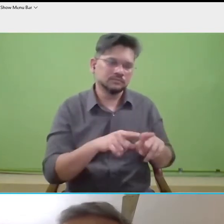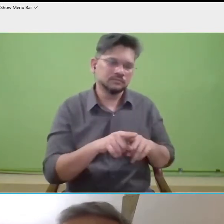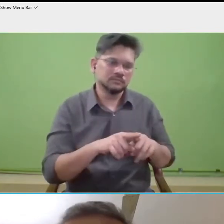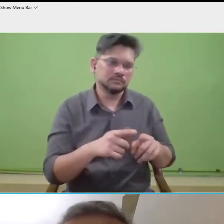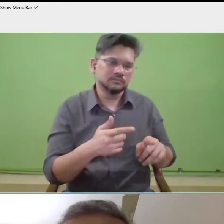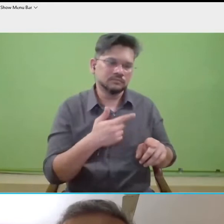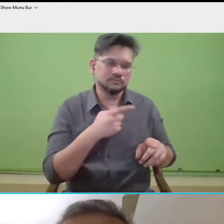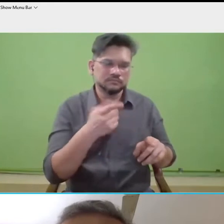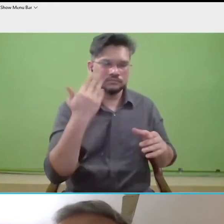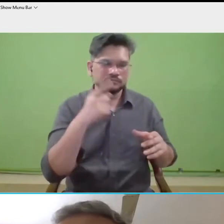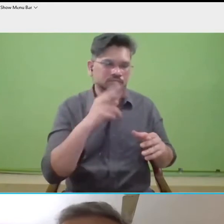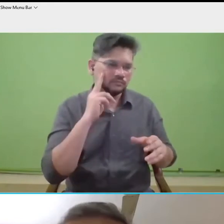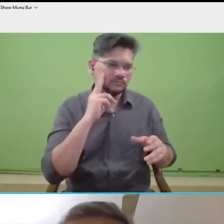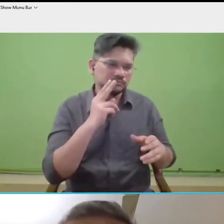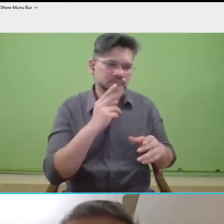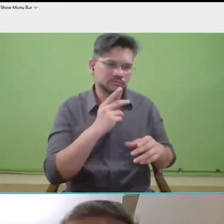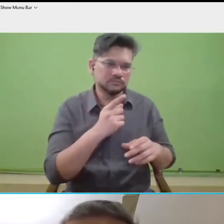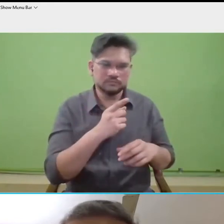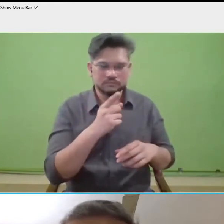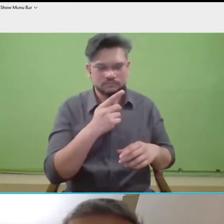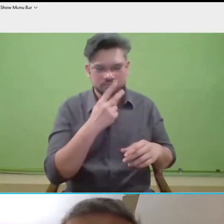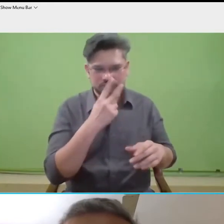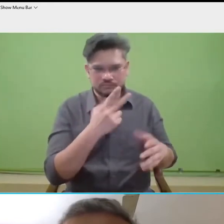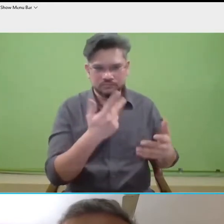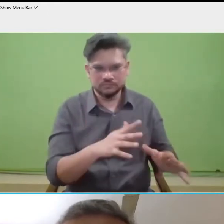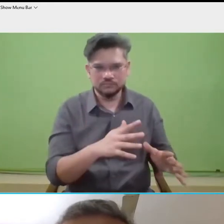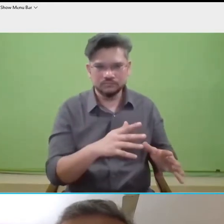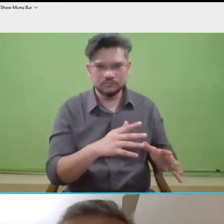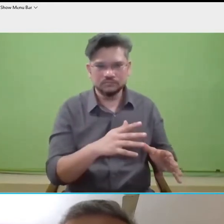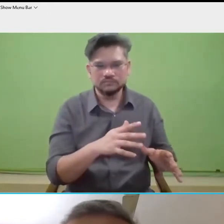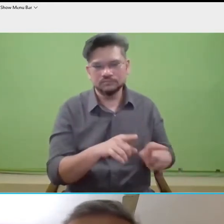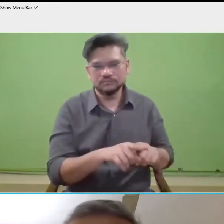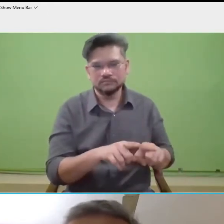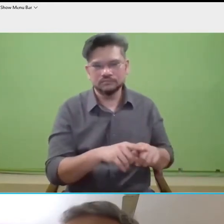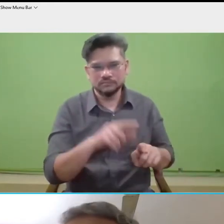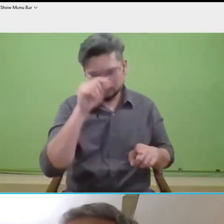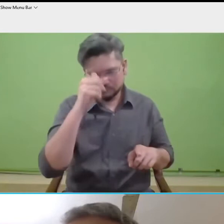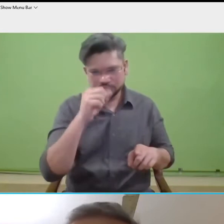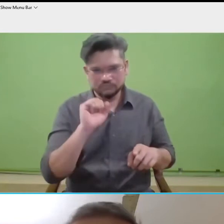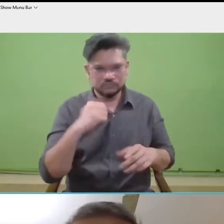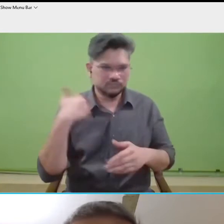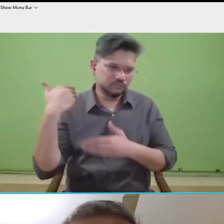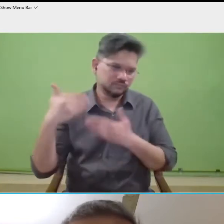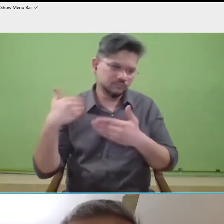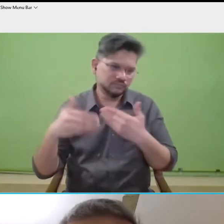studied let us say this great venerable tradition Indian tradition of showing respect to the elders